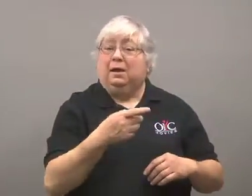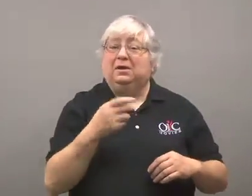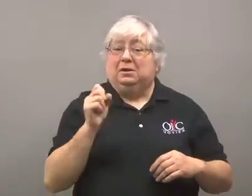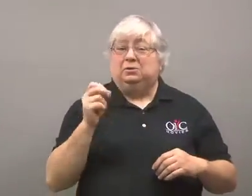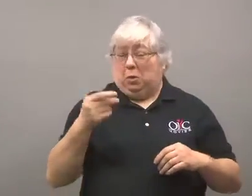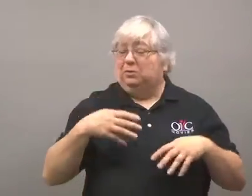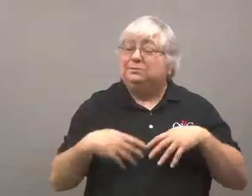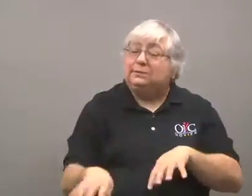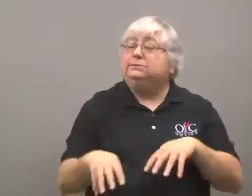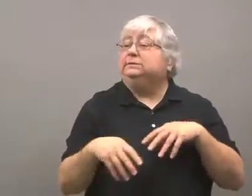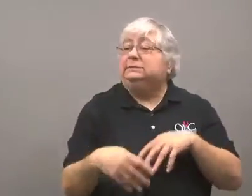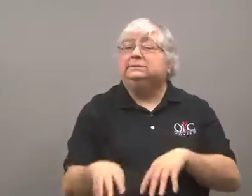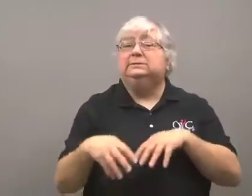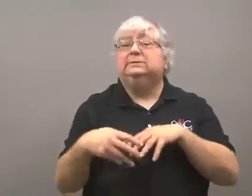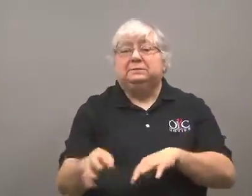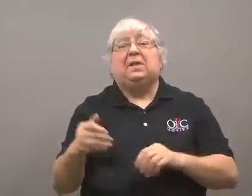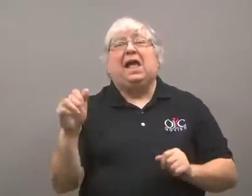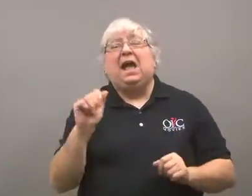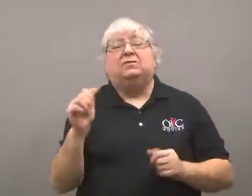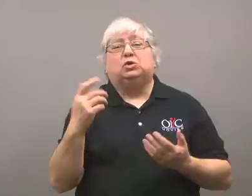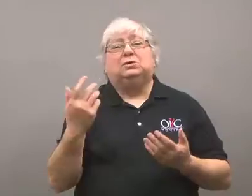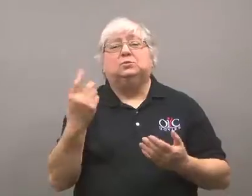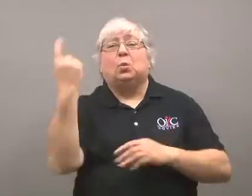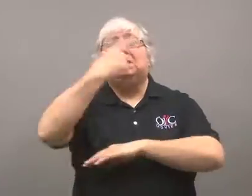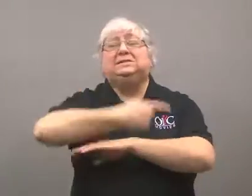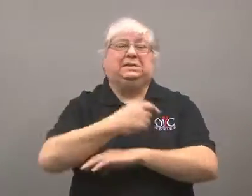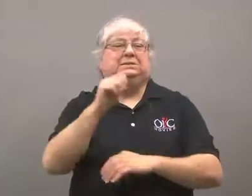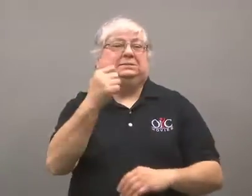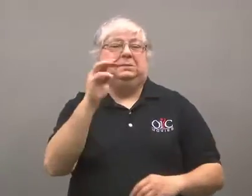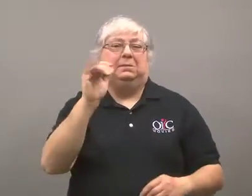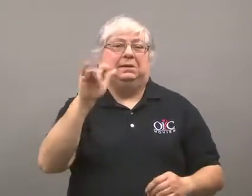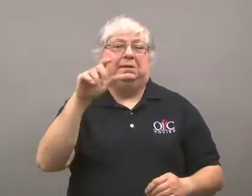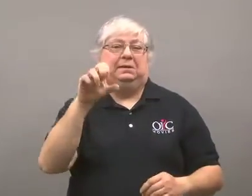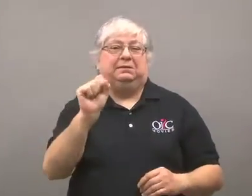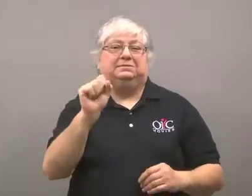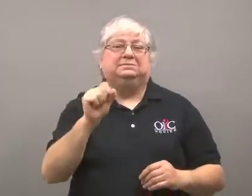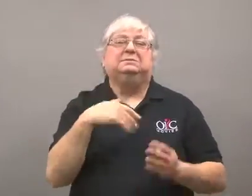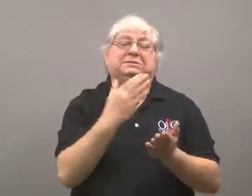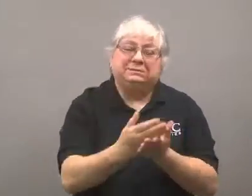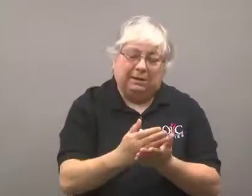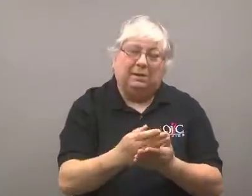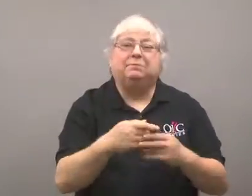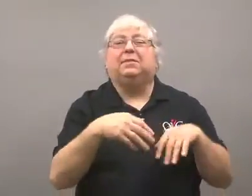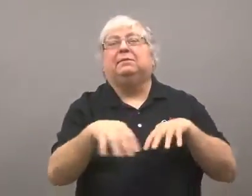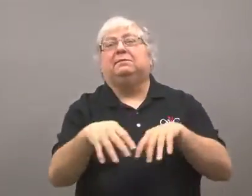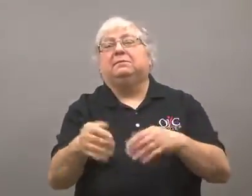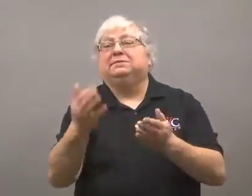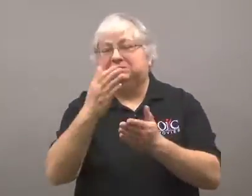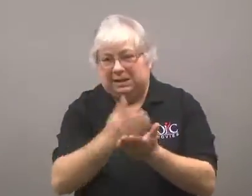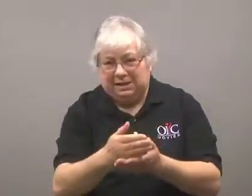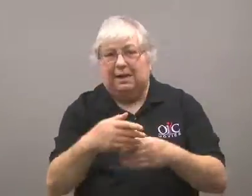They progressed at a rate of about 10 miles a day.